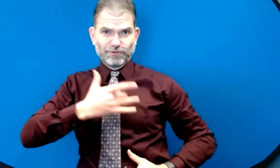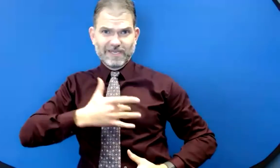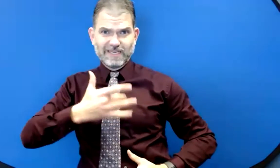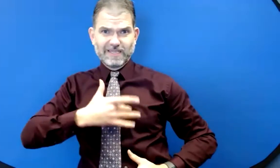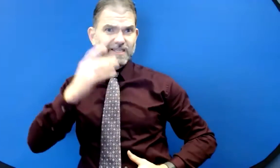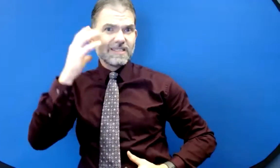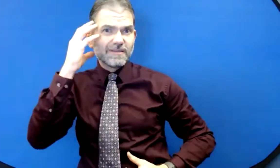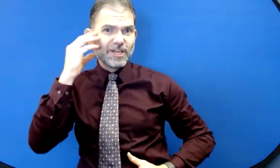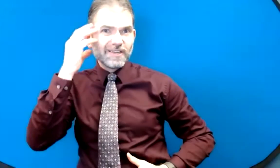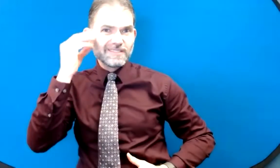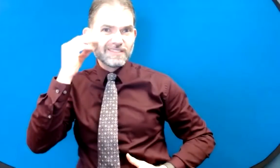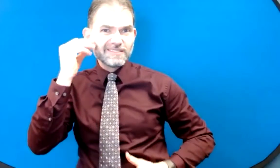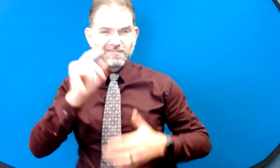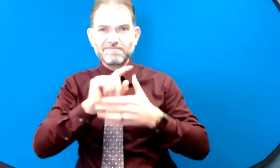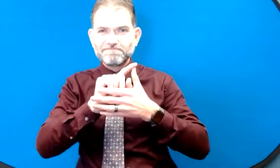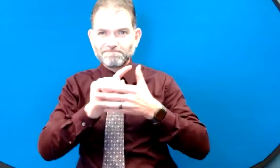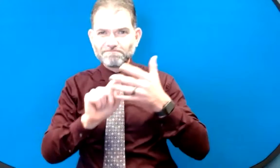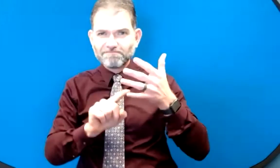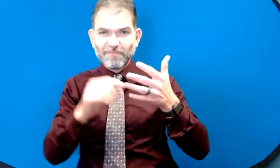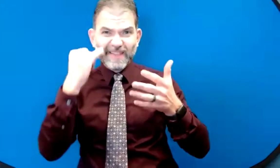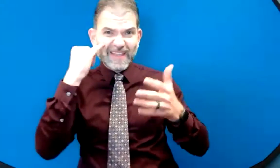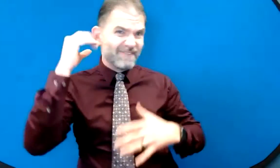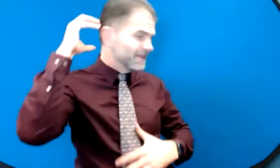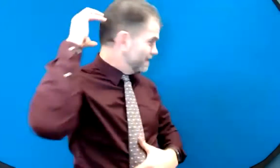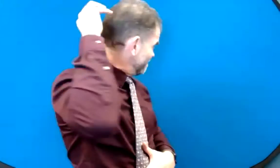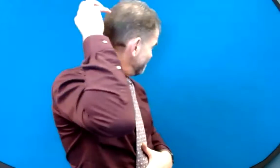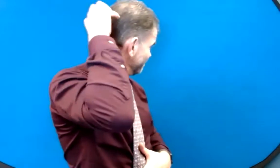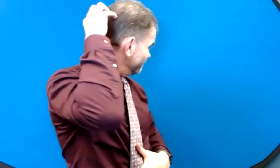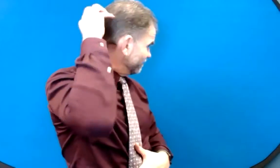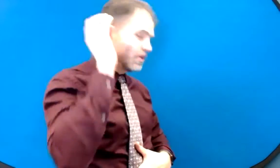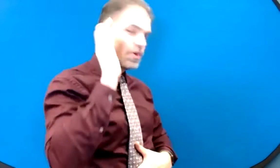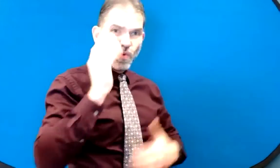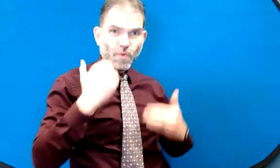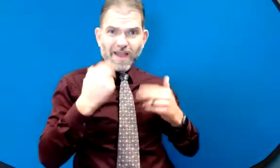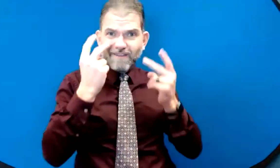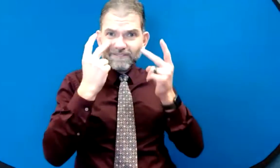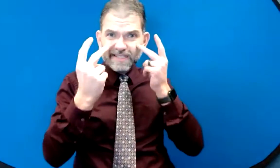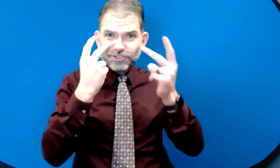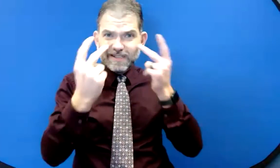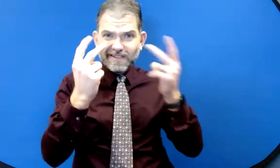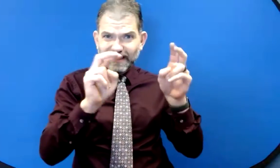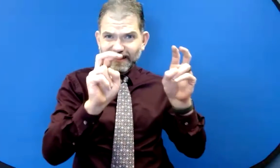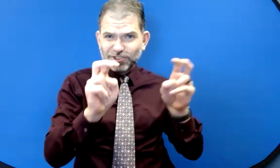ASL Interpreter: in this area of the brain. It's more sensory and experience. ASL Interpreter: And back here